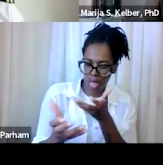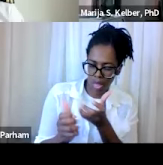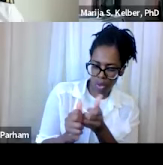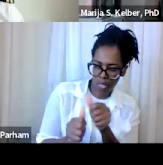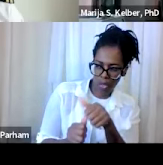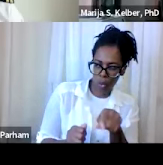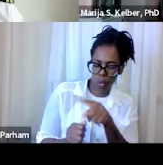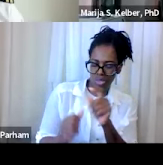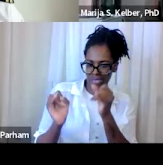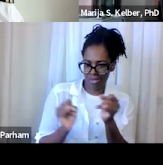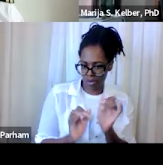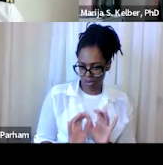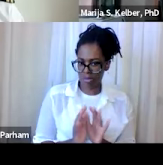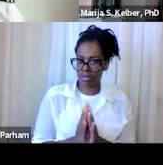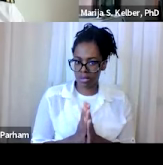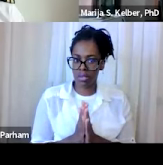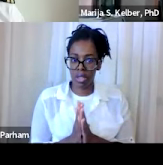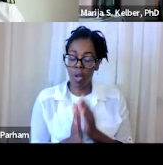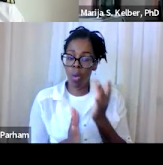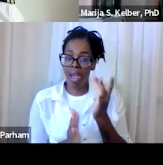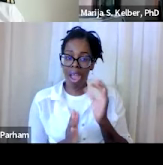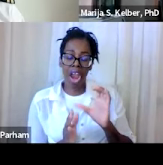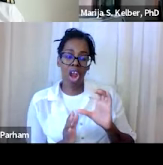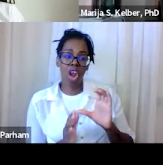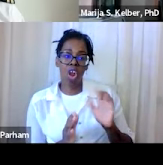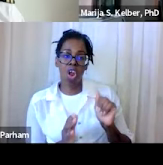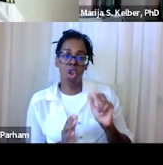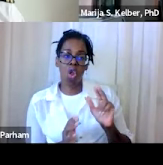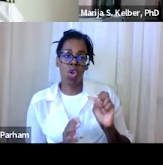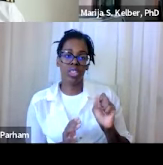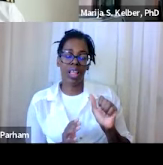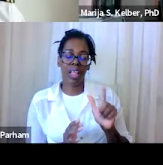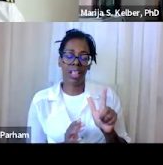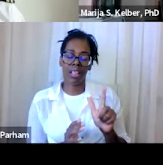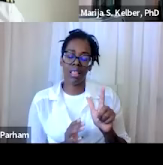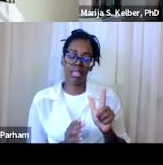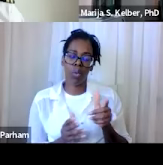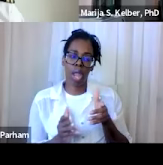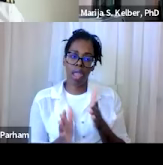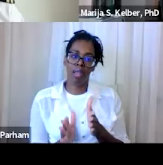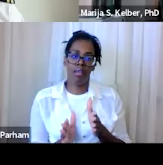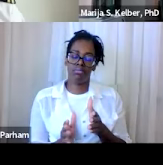because causal mechanisms are sometimes not known or sometimes they're very complex.